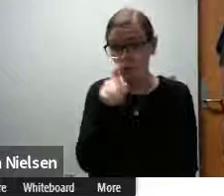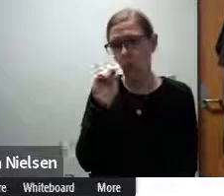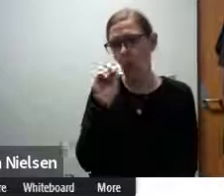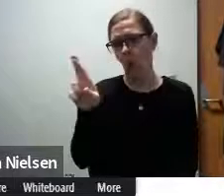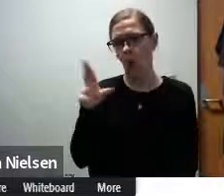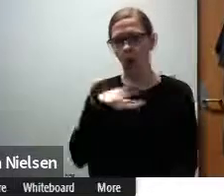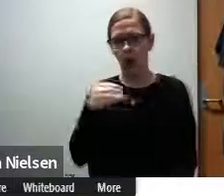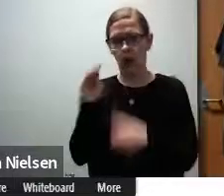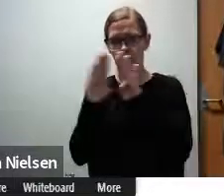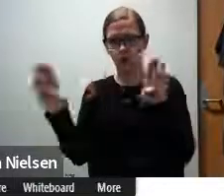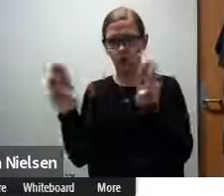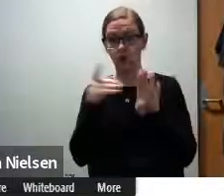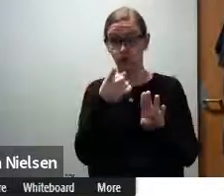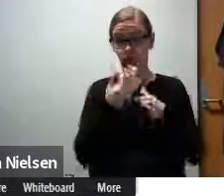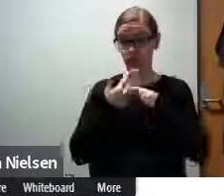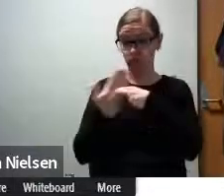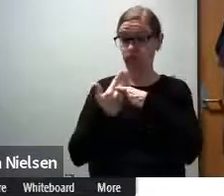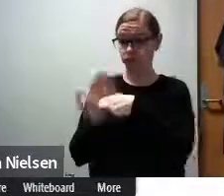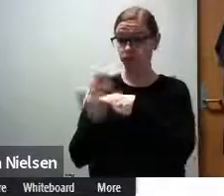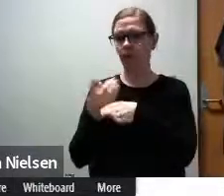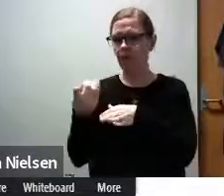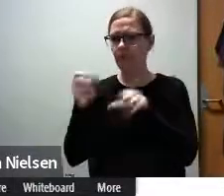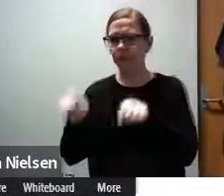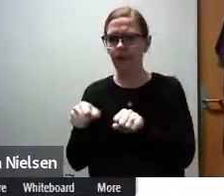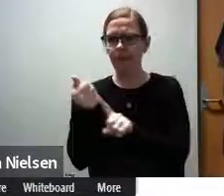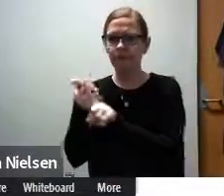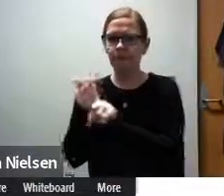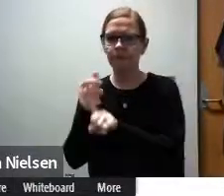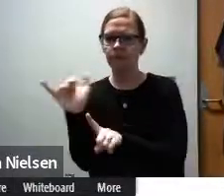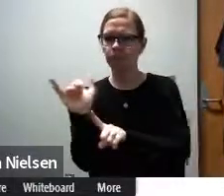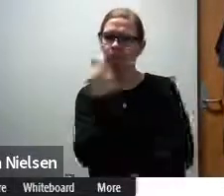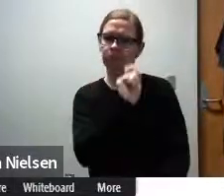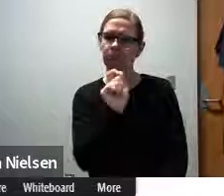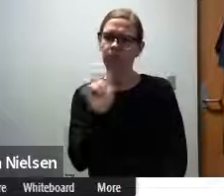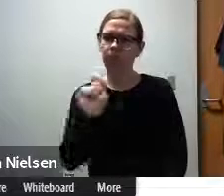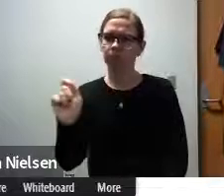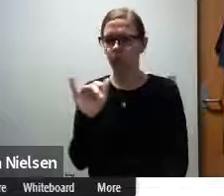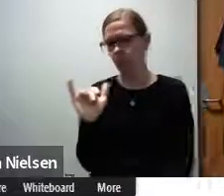They can actually annotate from their computers as well. So we're going to put that into practice in just a few minutes.